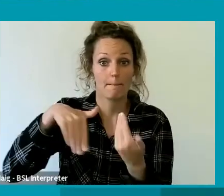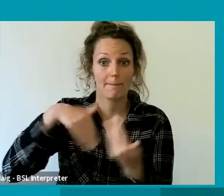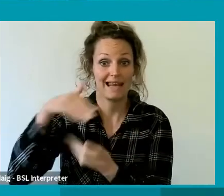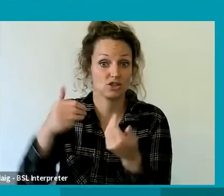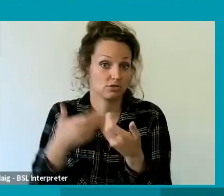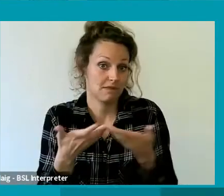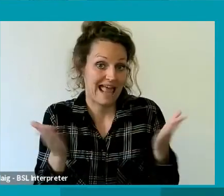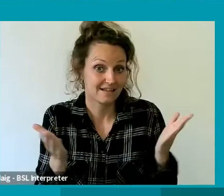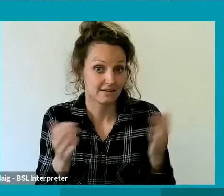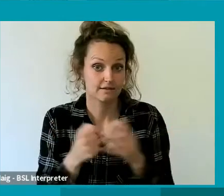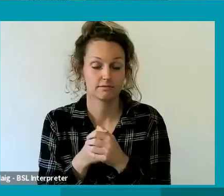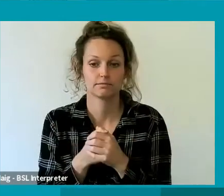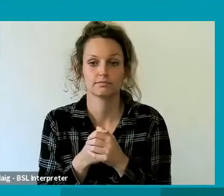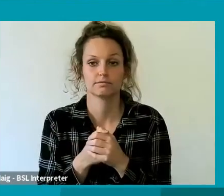So Toby, let's go to the next slide.